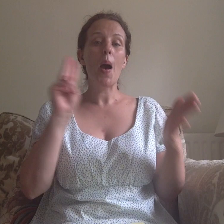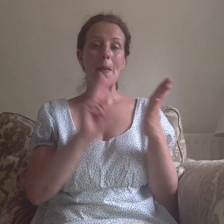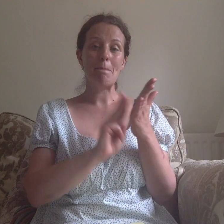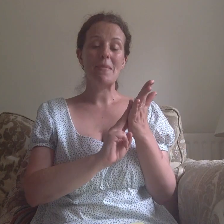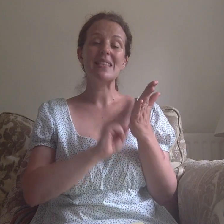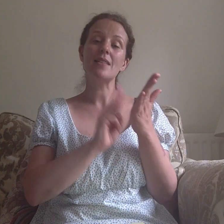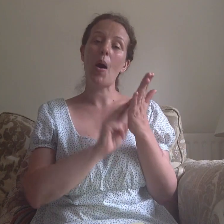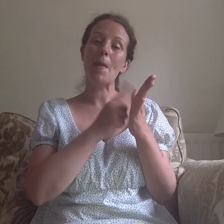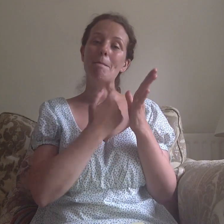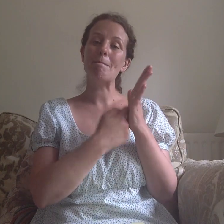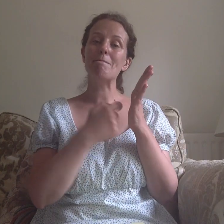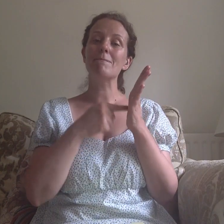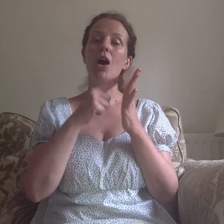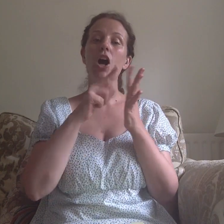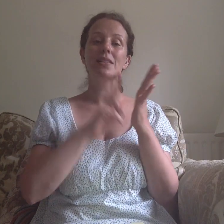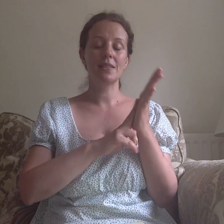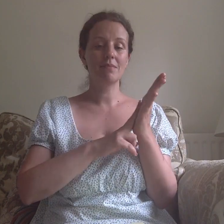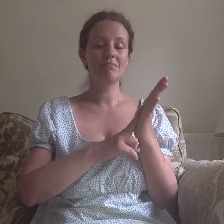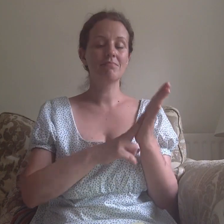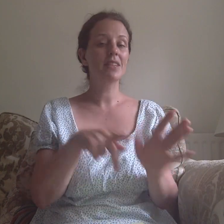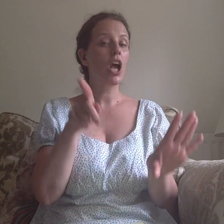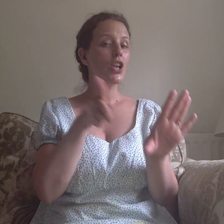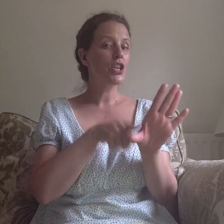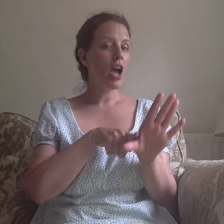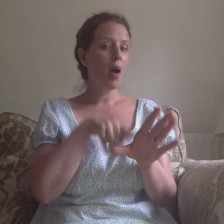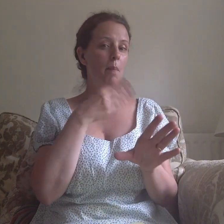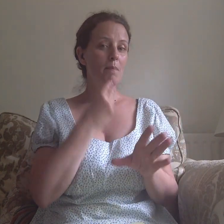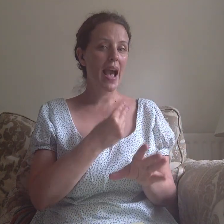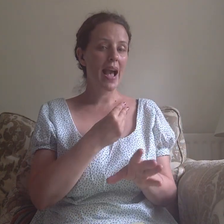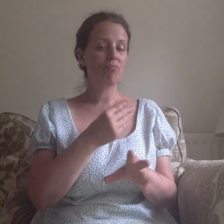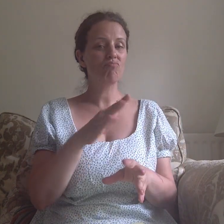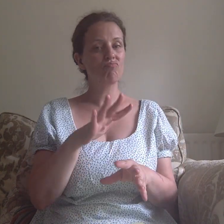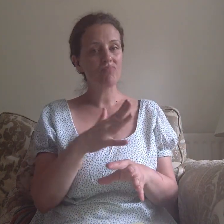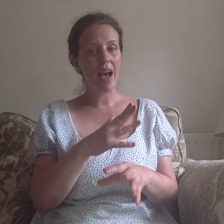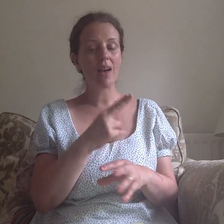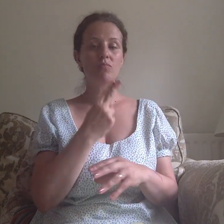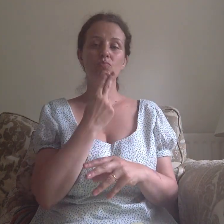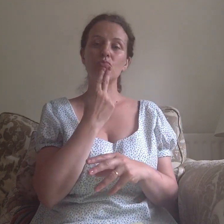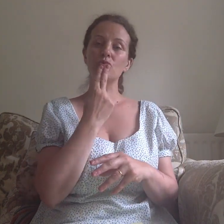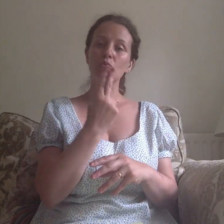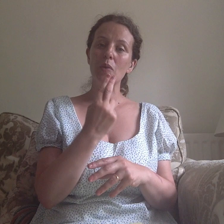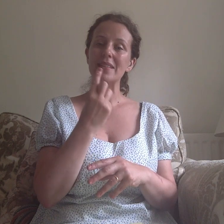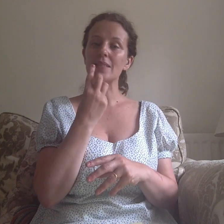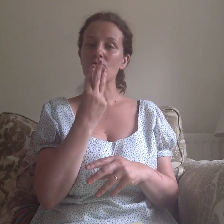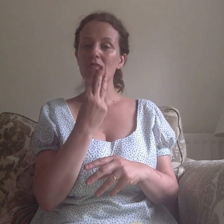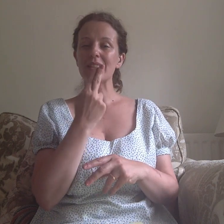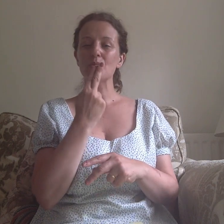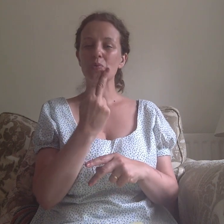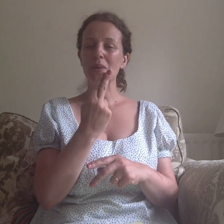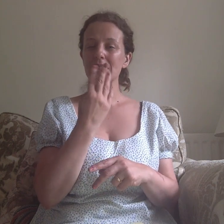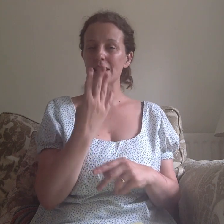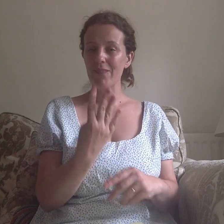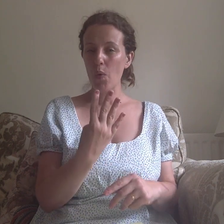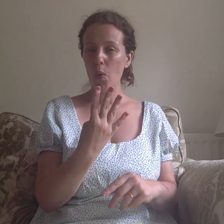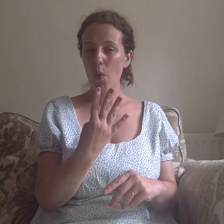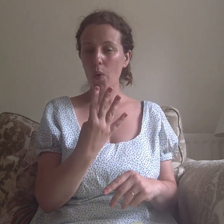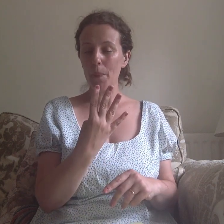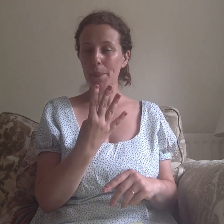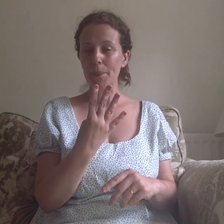Mr Martin was a young man around 23, 24 years old.